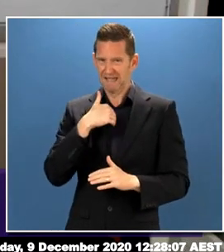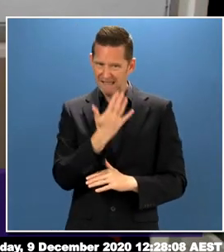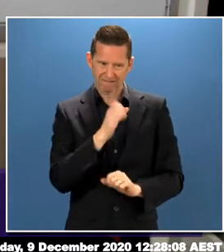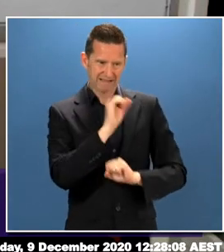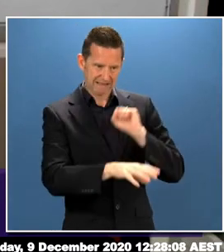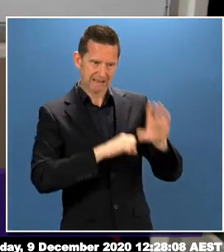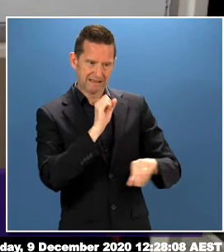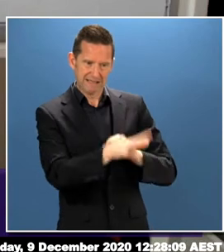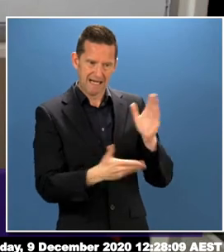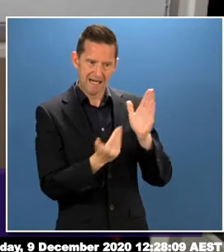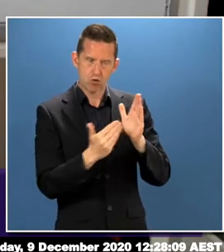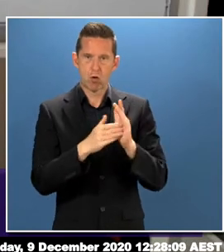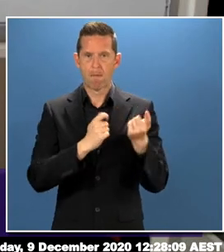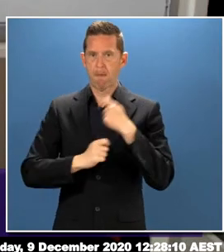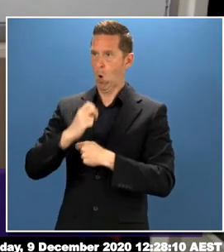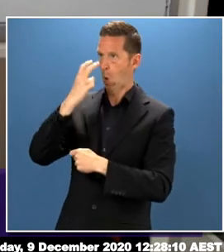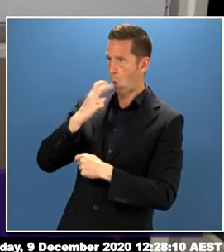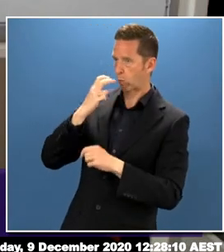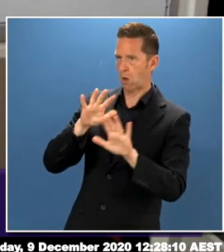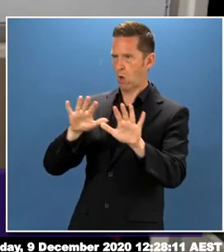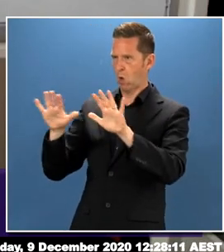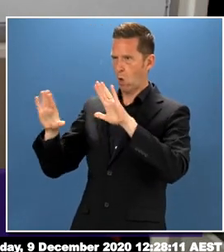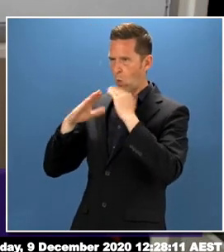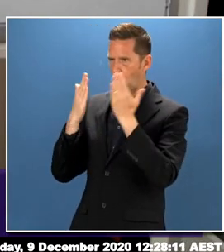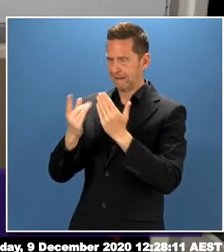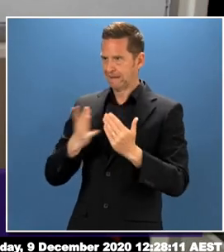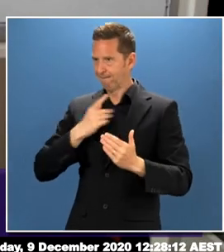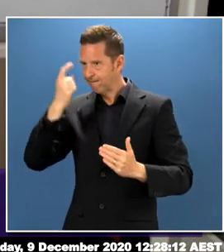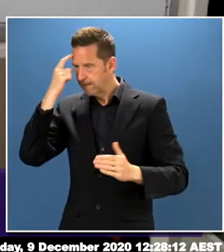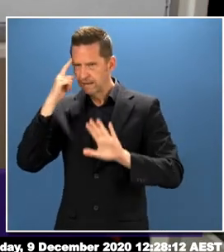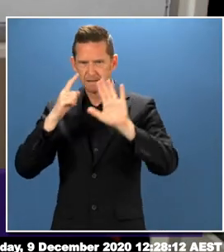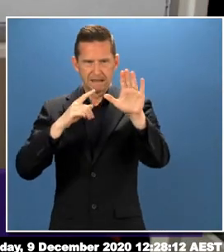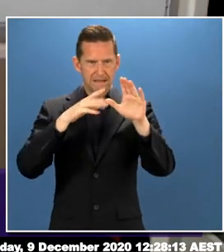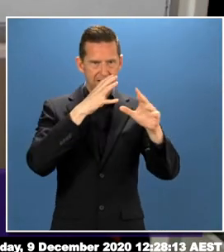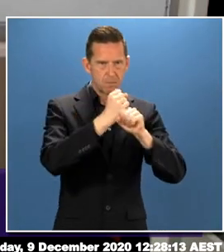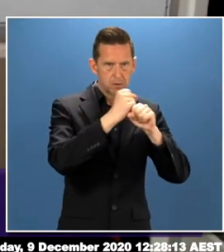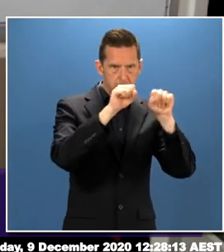around maturation, how the world works, how government works, how discrimination